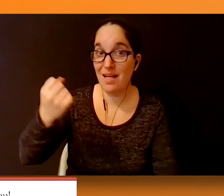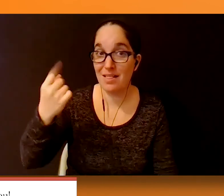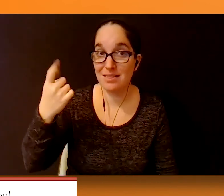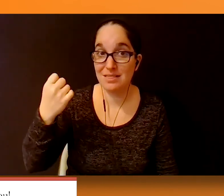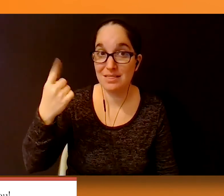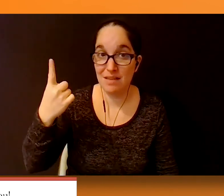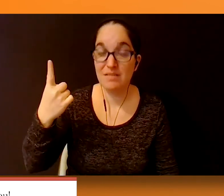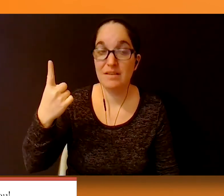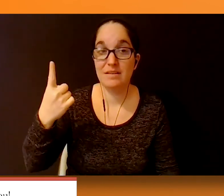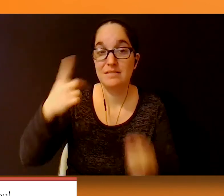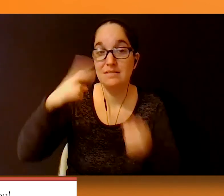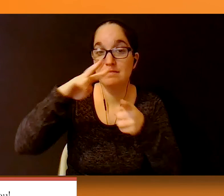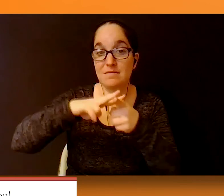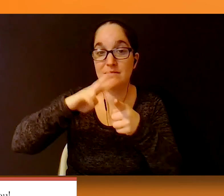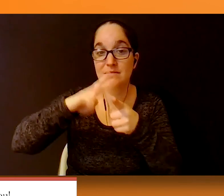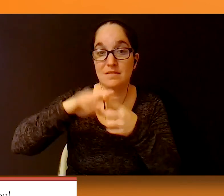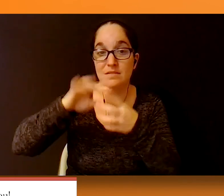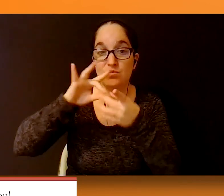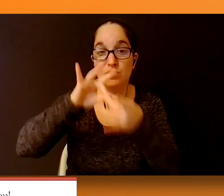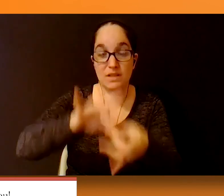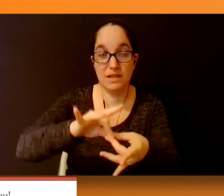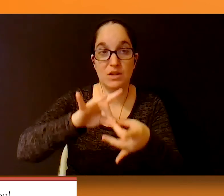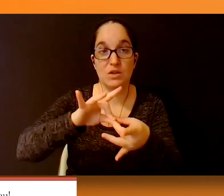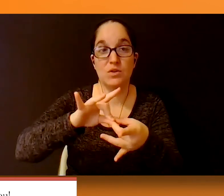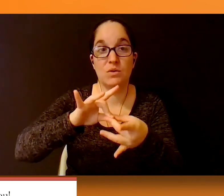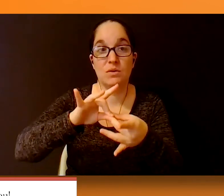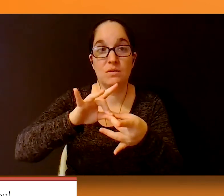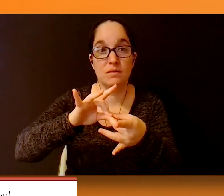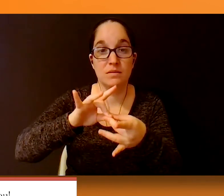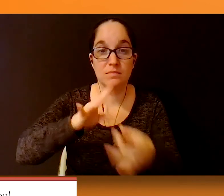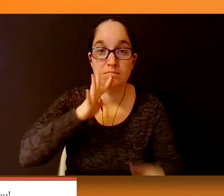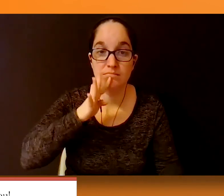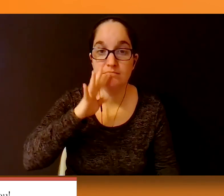and we're gonna do vocabulary development in math.